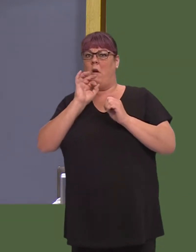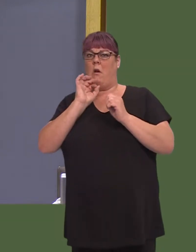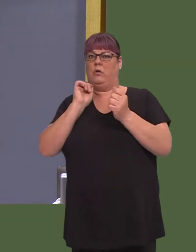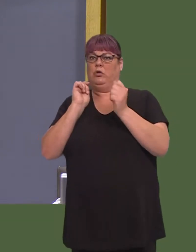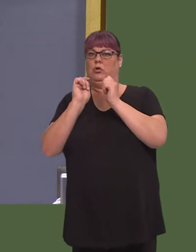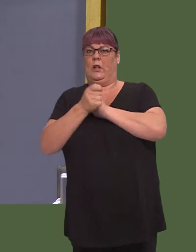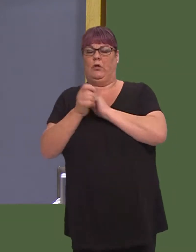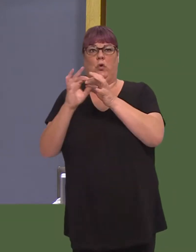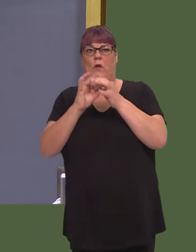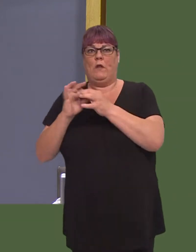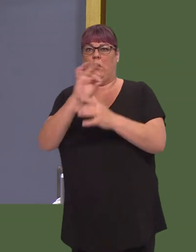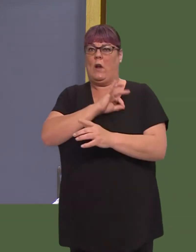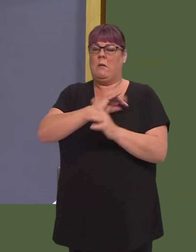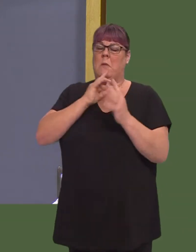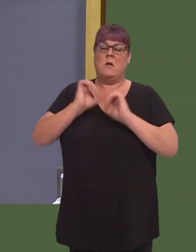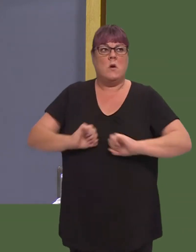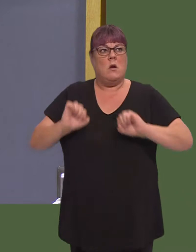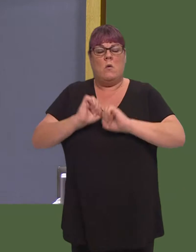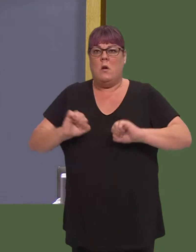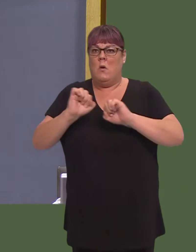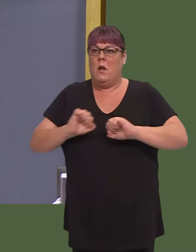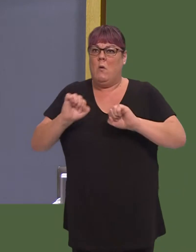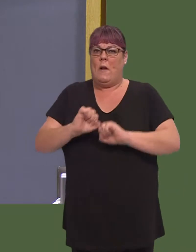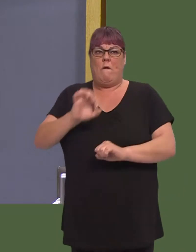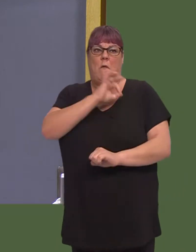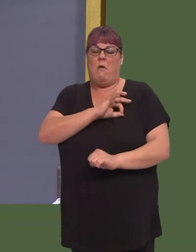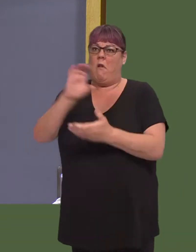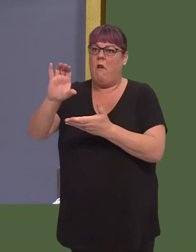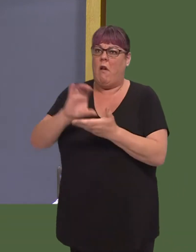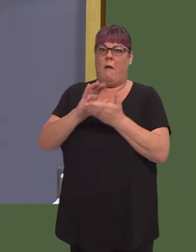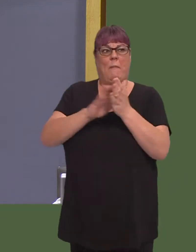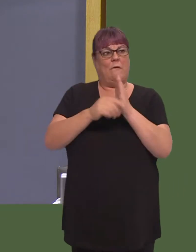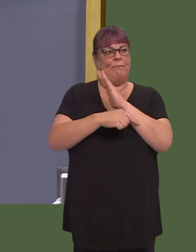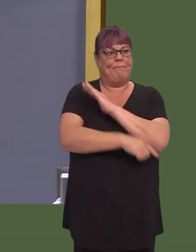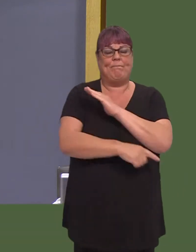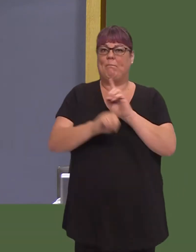ambulance or a rapid-response paramedic. However, last year, 16 per cent of red calls took longer